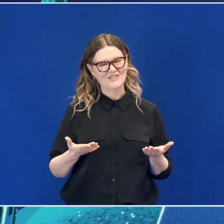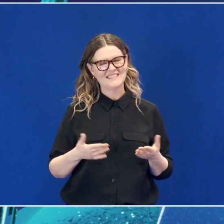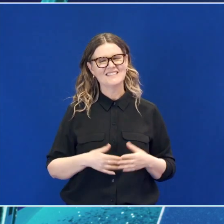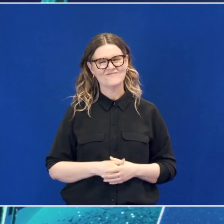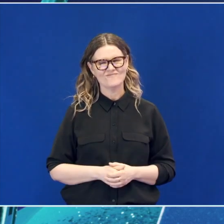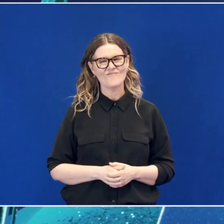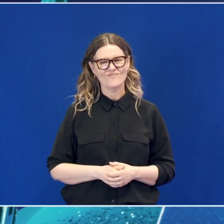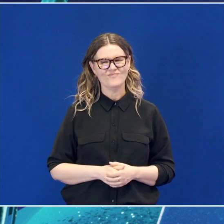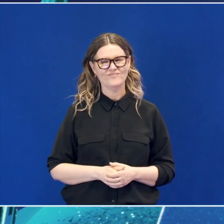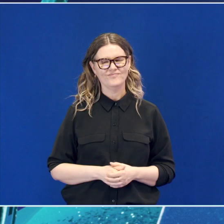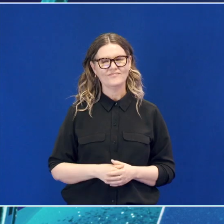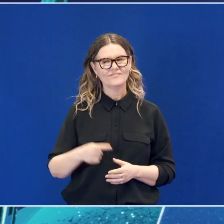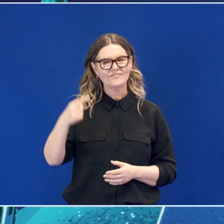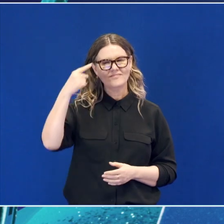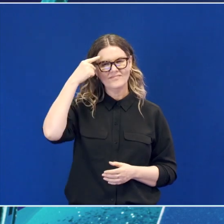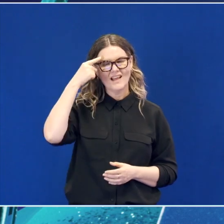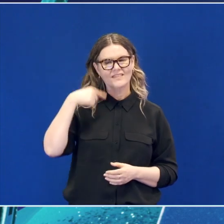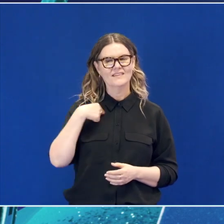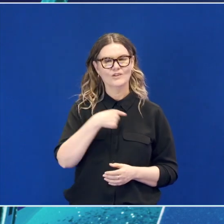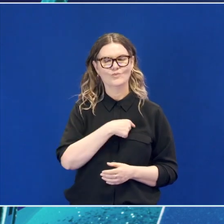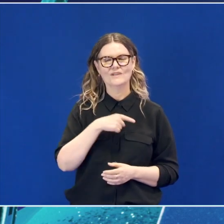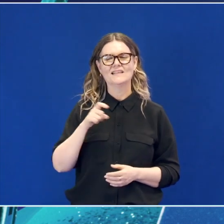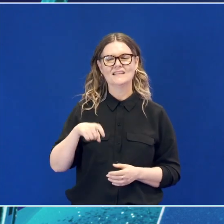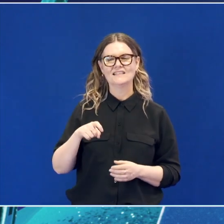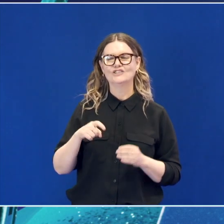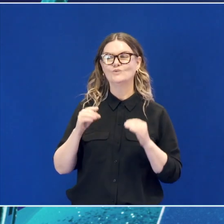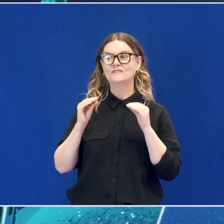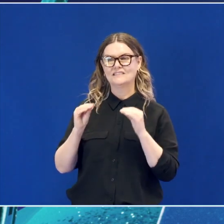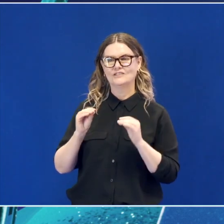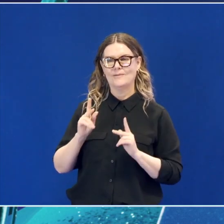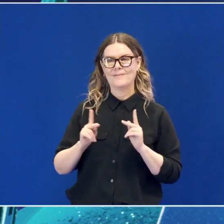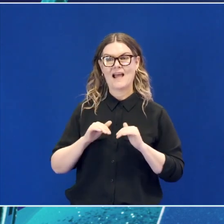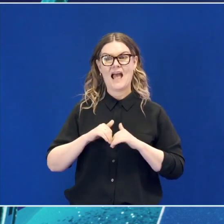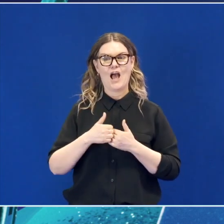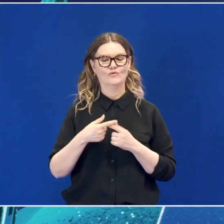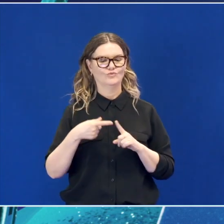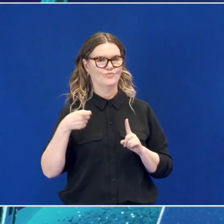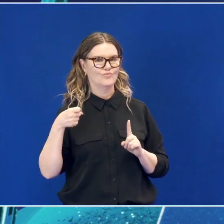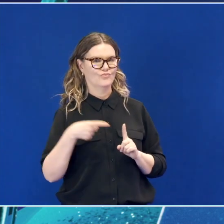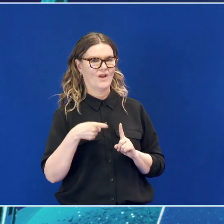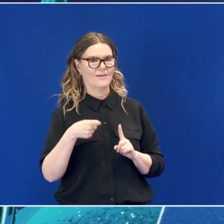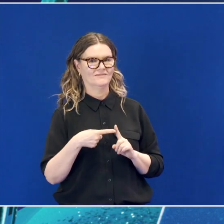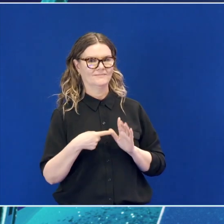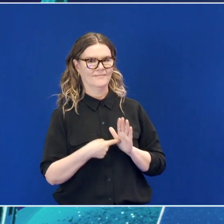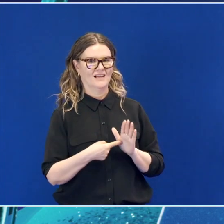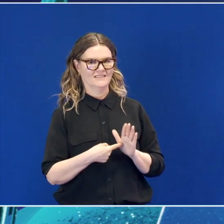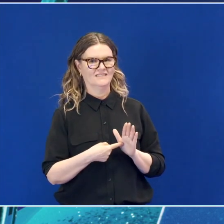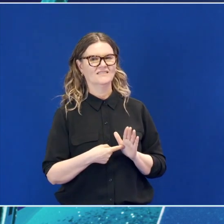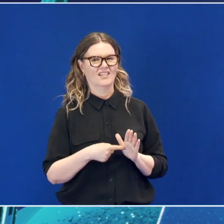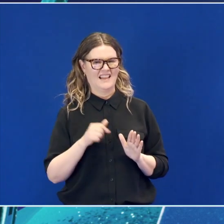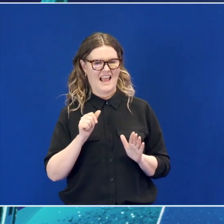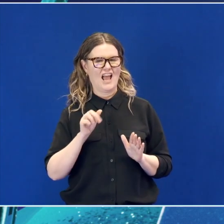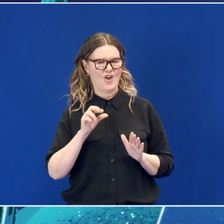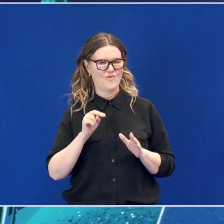Yeah. and ask, "Oh, why did you approach it this way," or -- Yeah. before they start coding, say like, "Develop a plan for me and explain why you need to make all